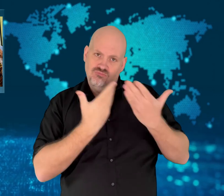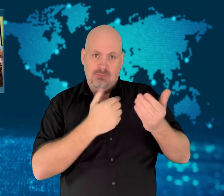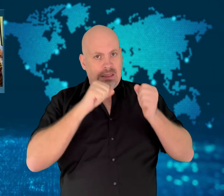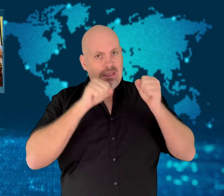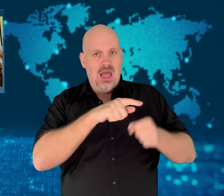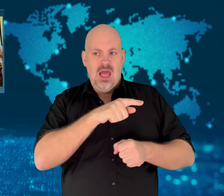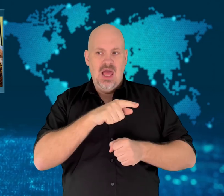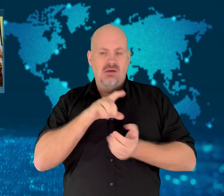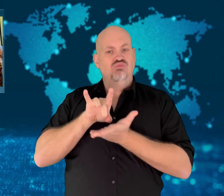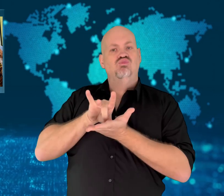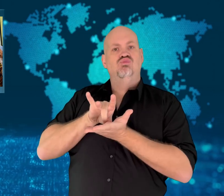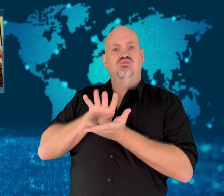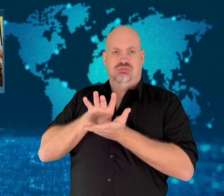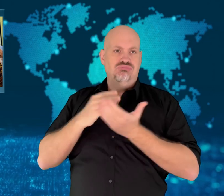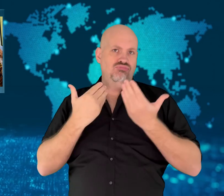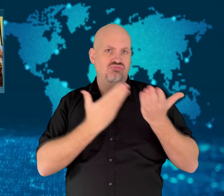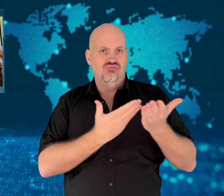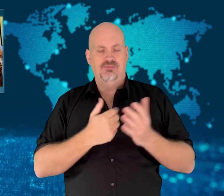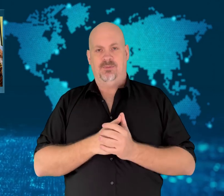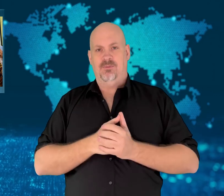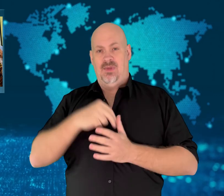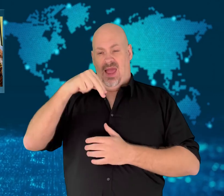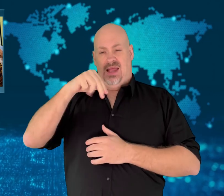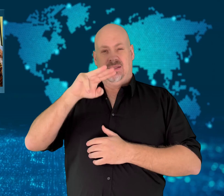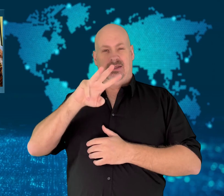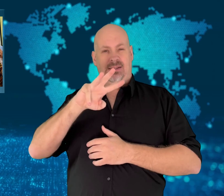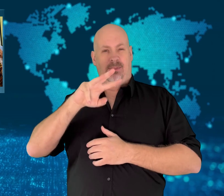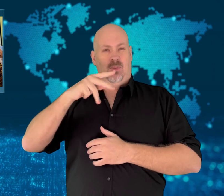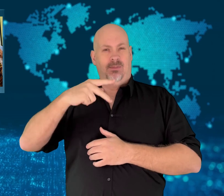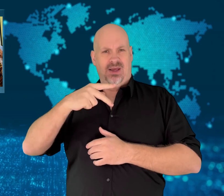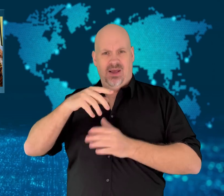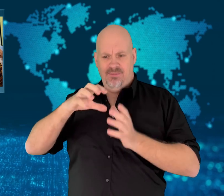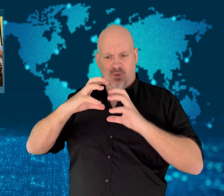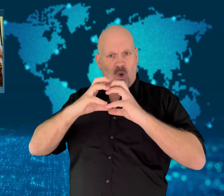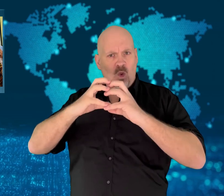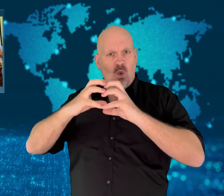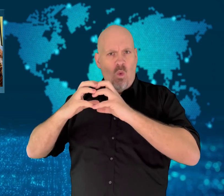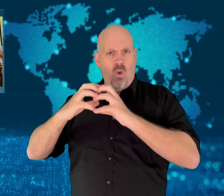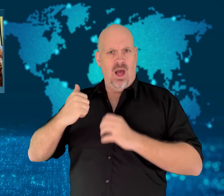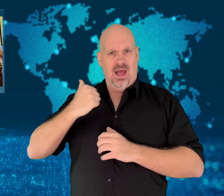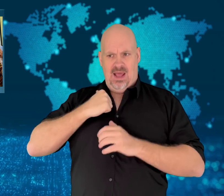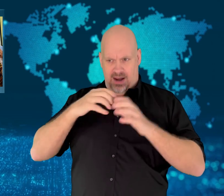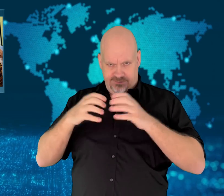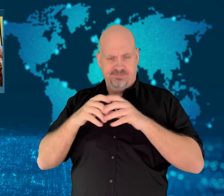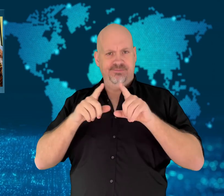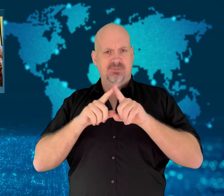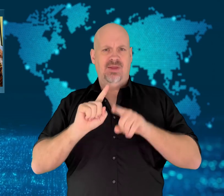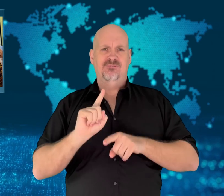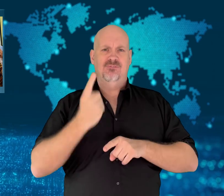NWP Coal Canada and a First Nation YQT community known as